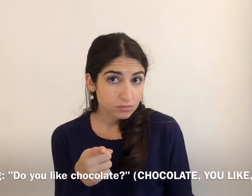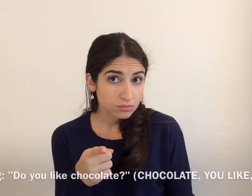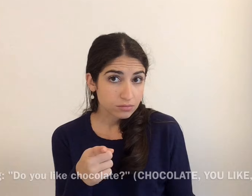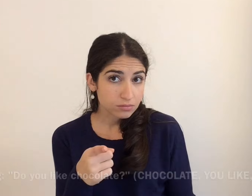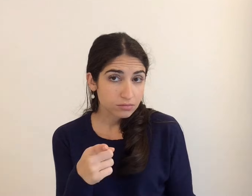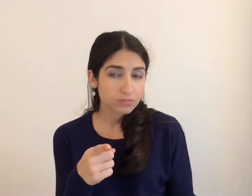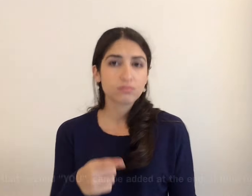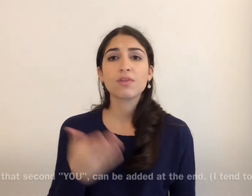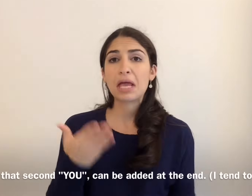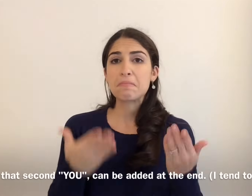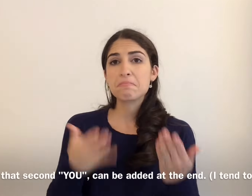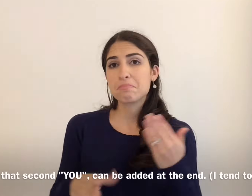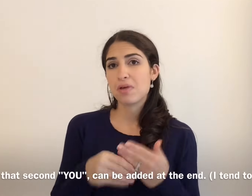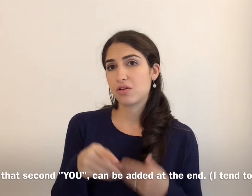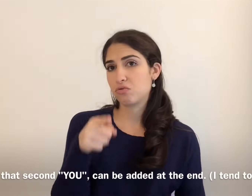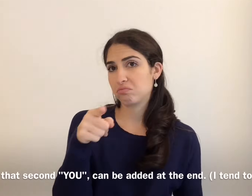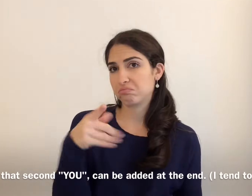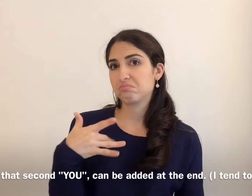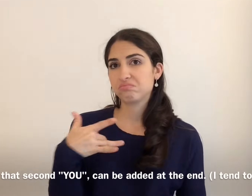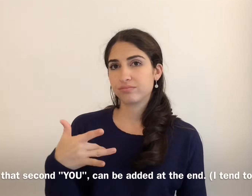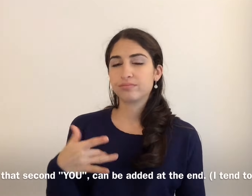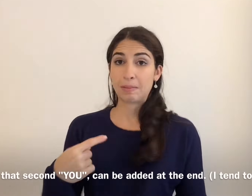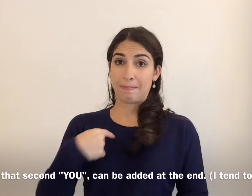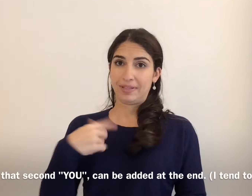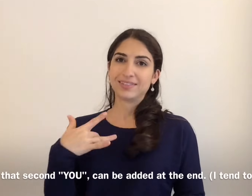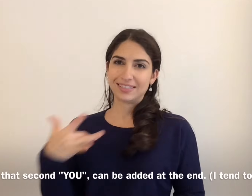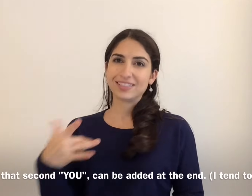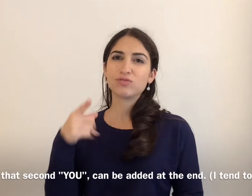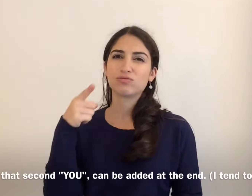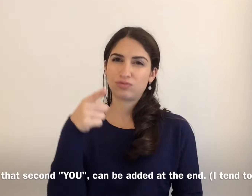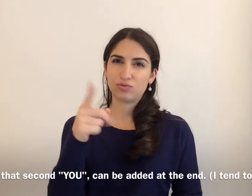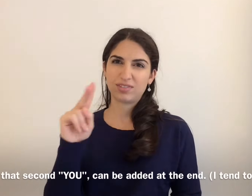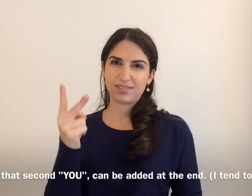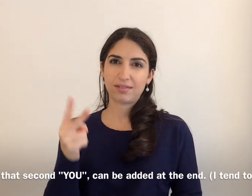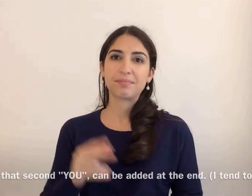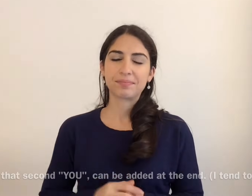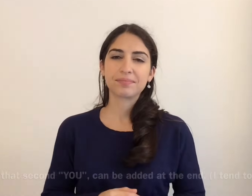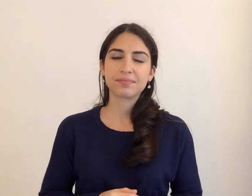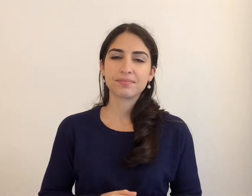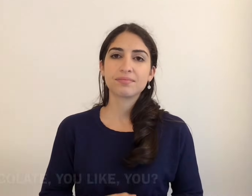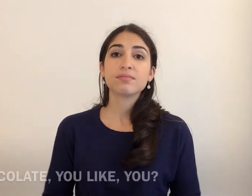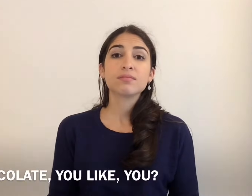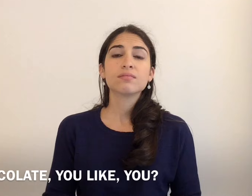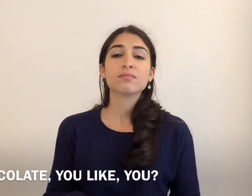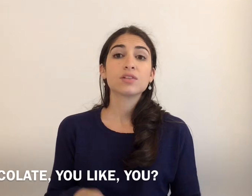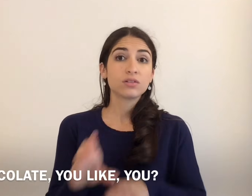You can maybe about second "YOU". I tend to use the second YOU pronoun.